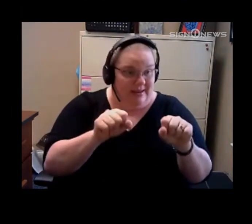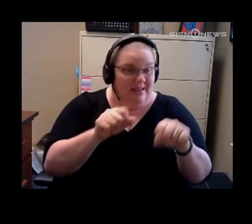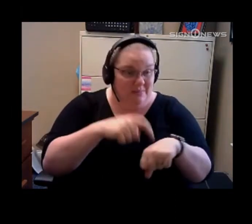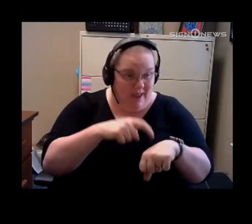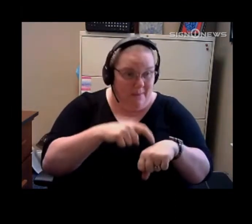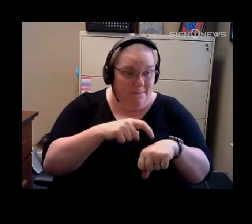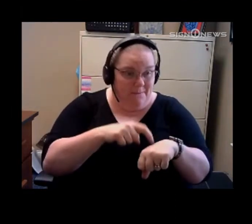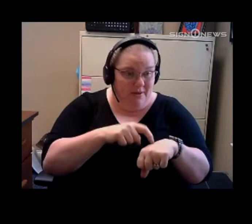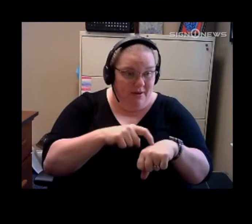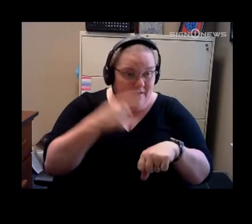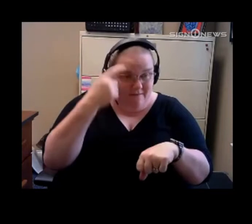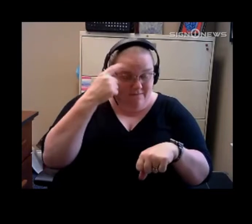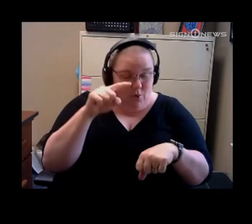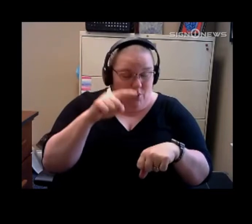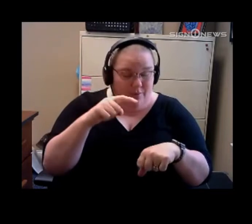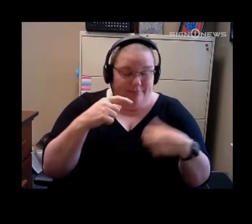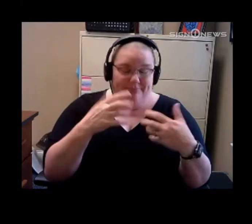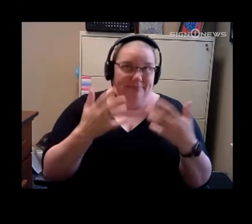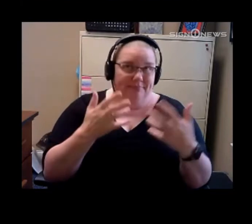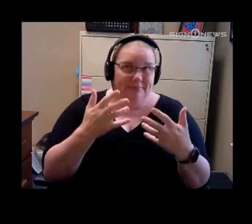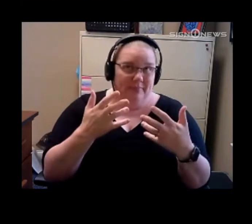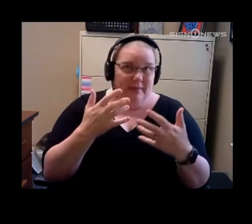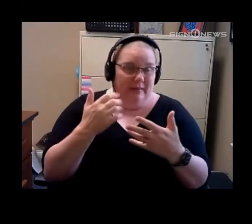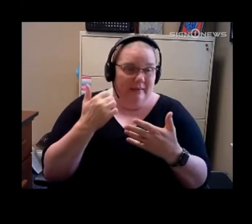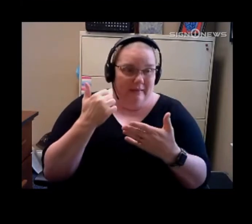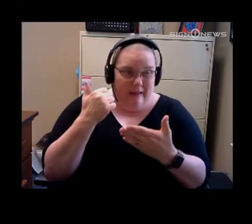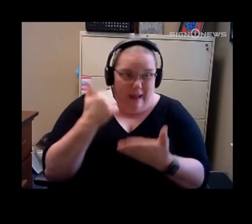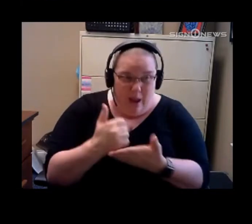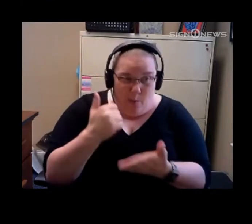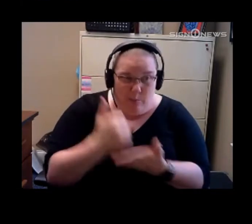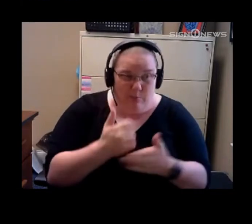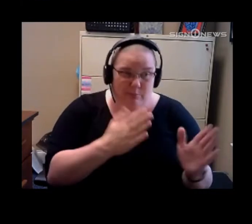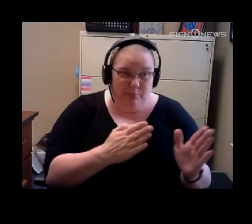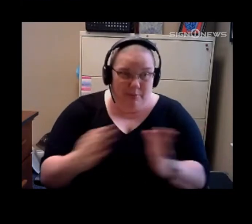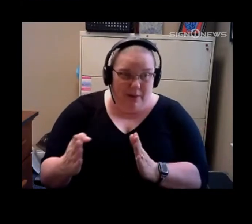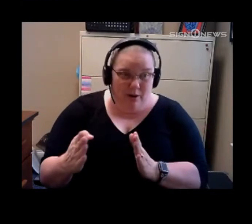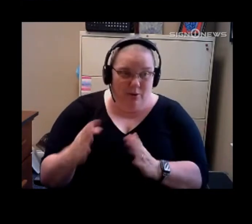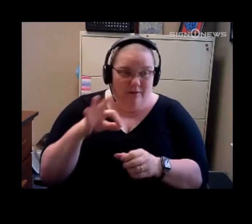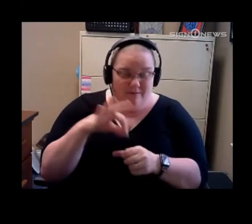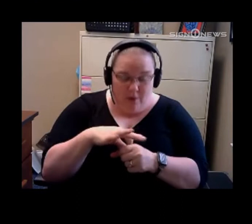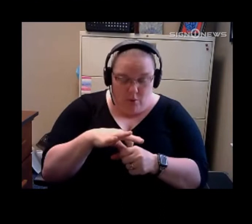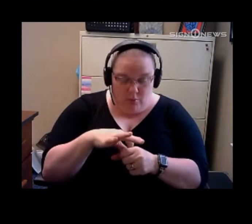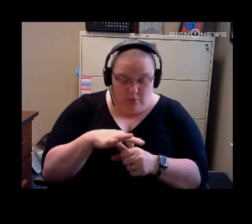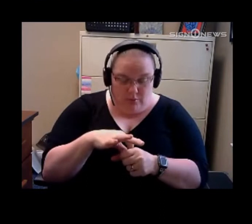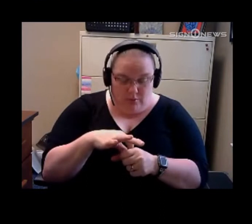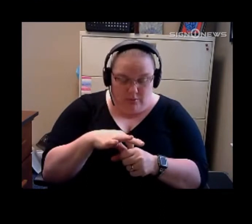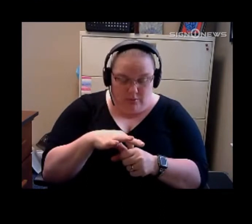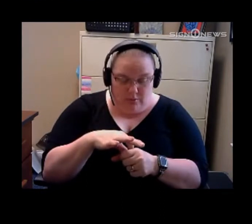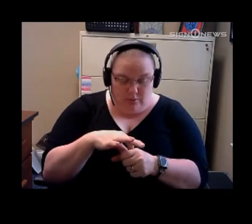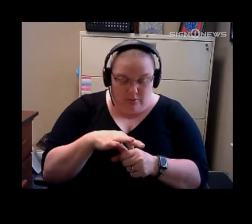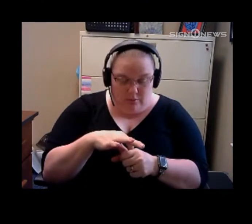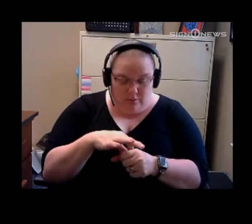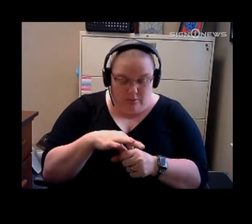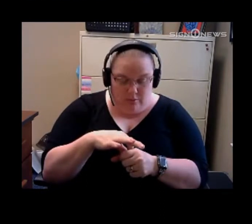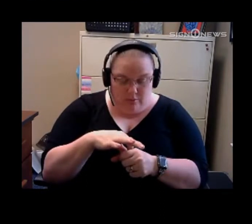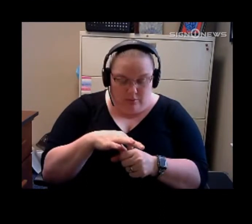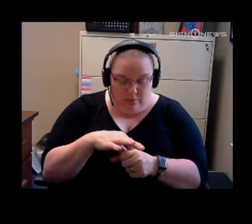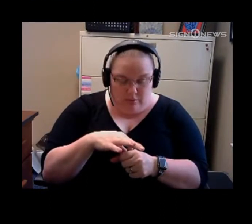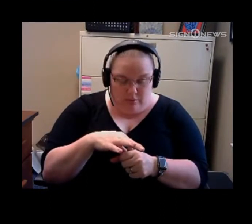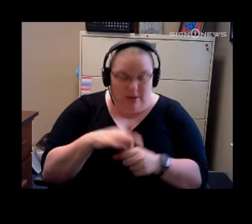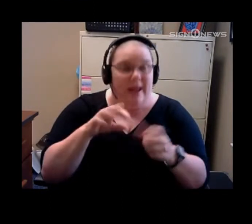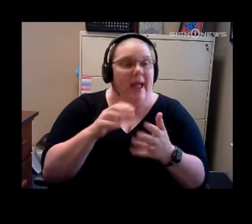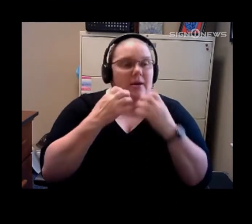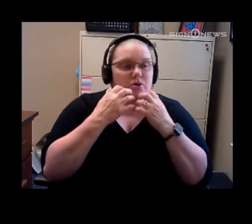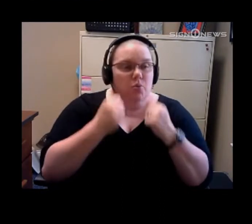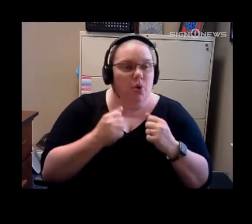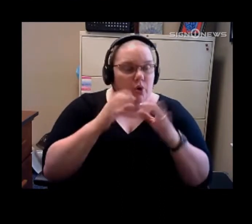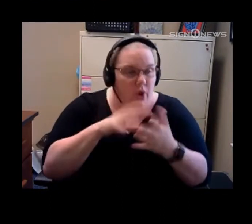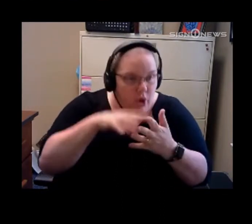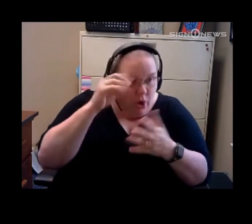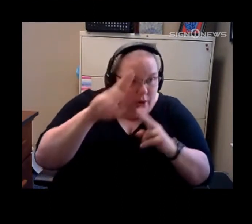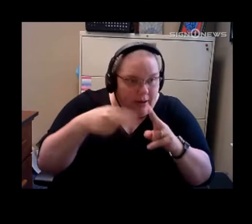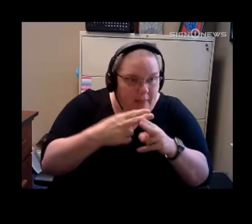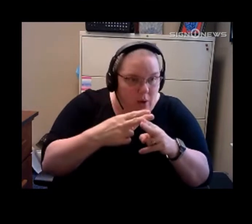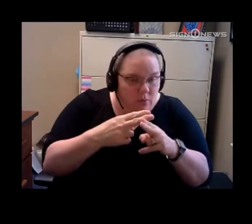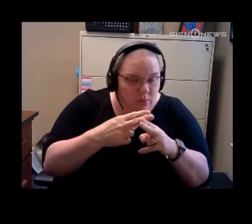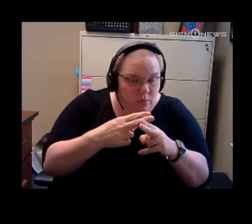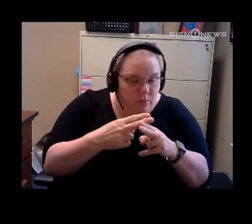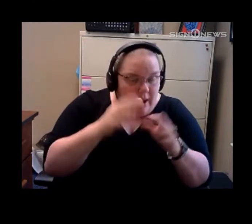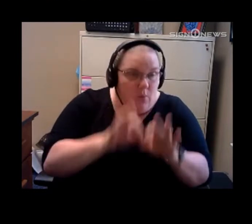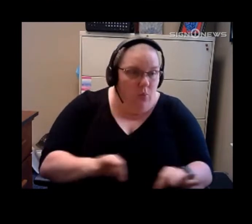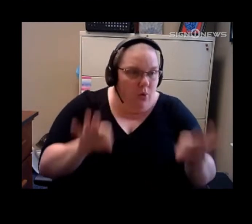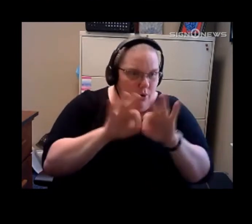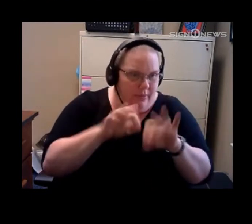for health preparing to vote and know that it is worth learning about and work the time it takes